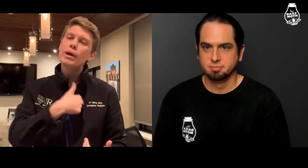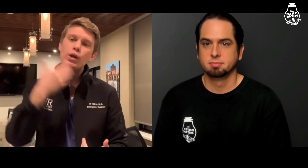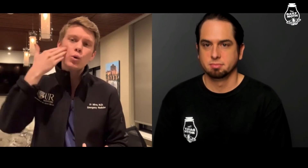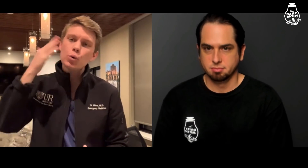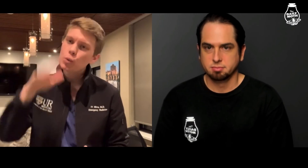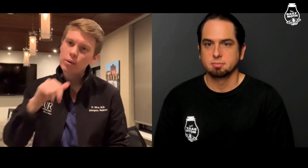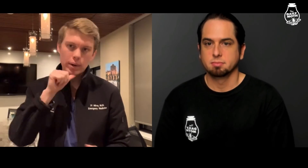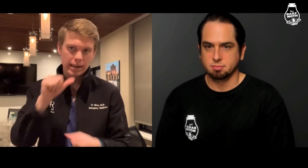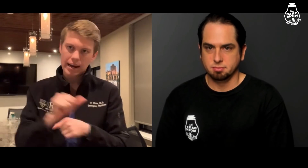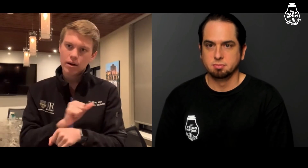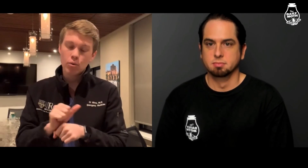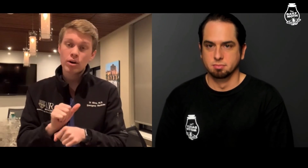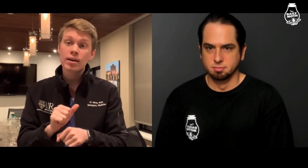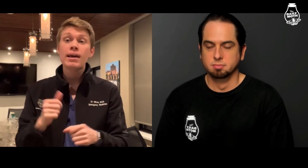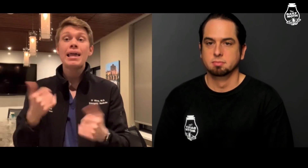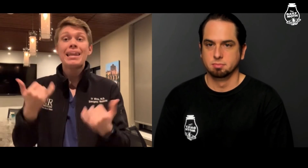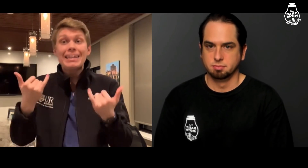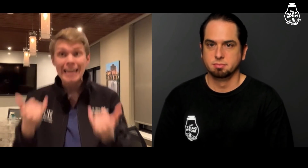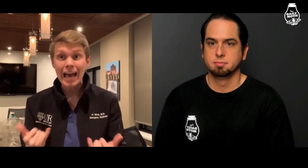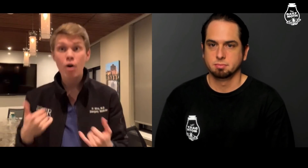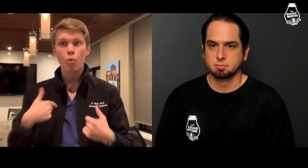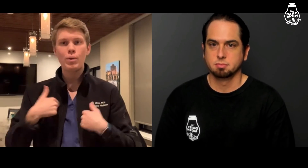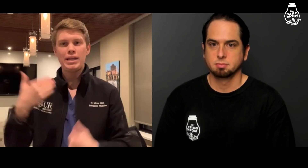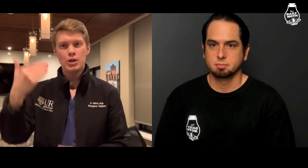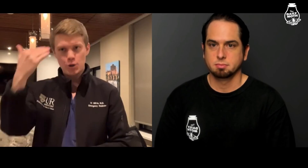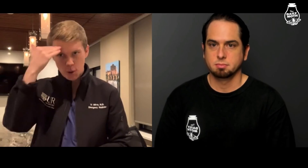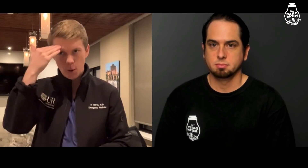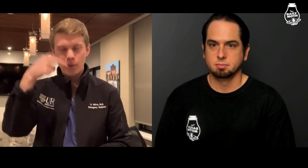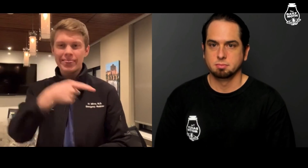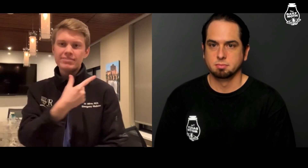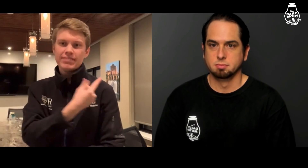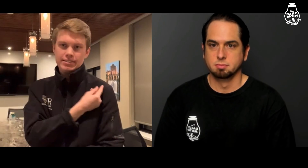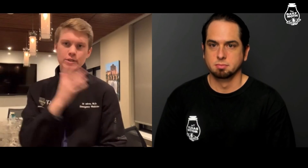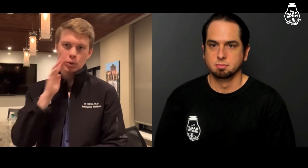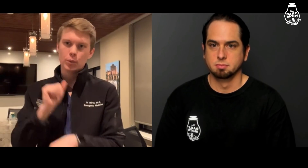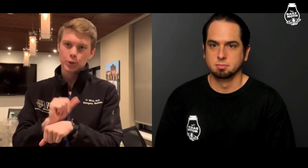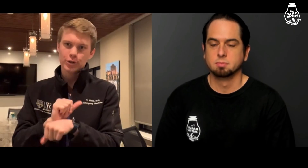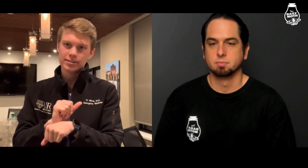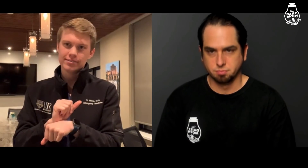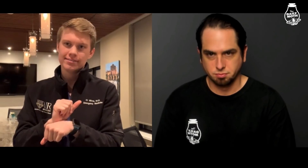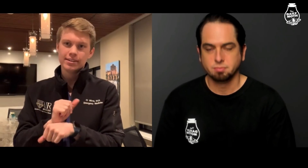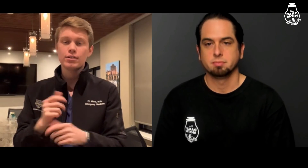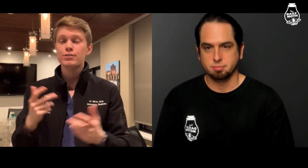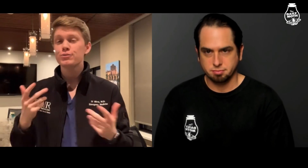We knew it wouldn't work. Now, we know that this vaccine will work.